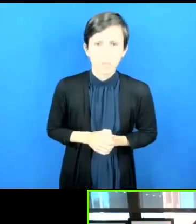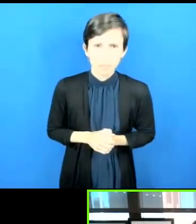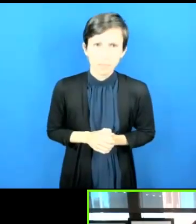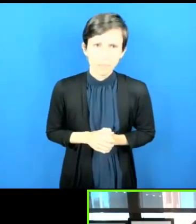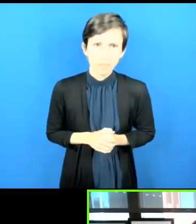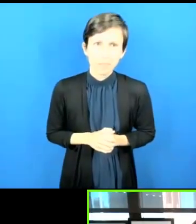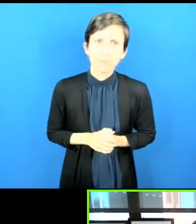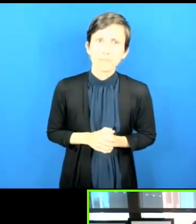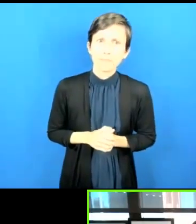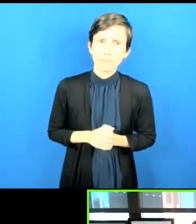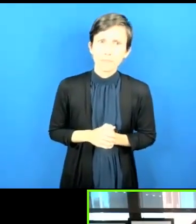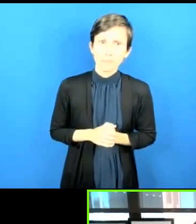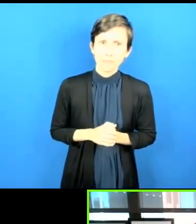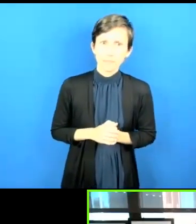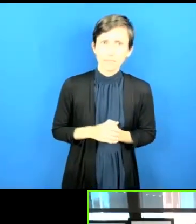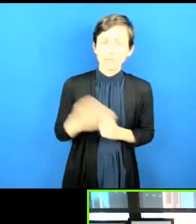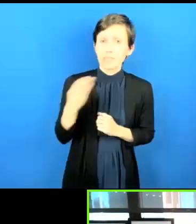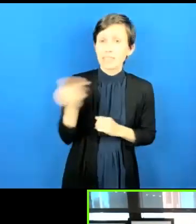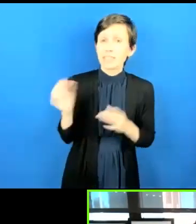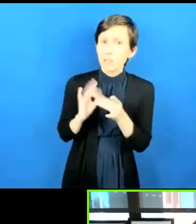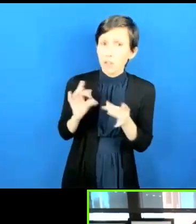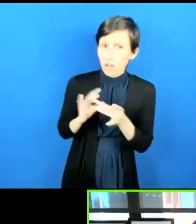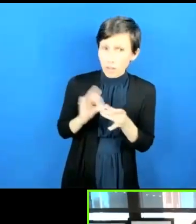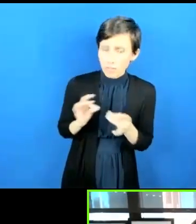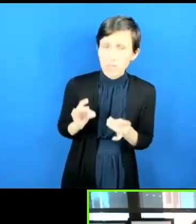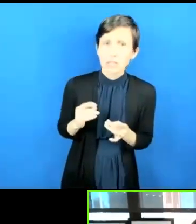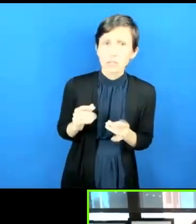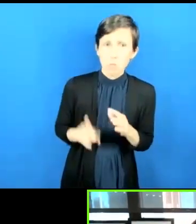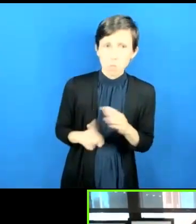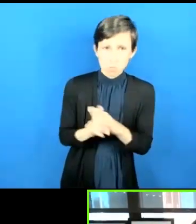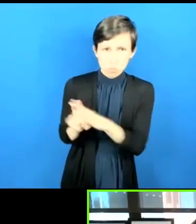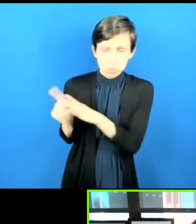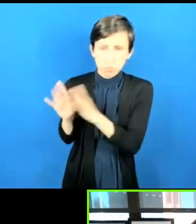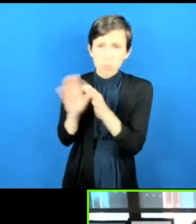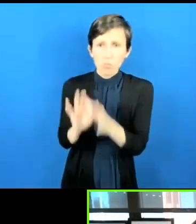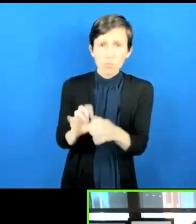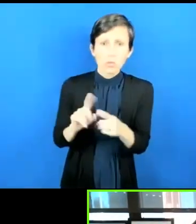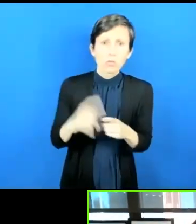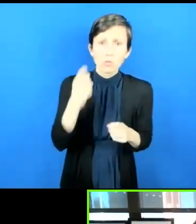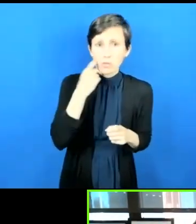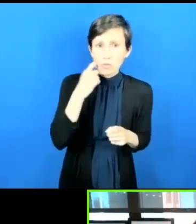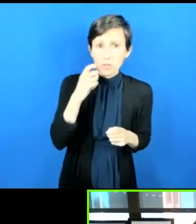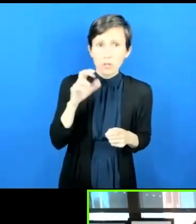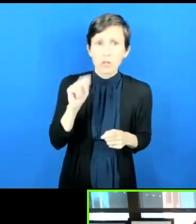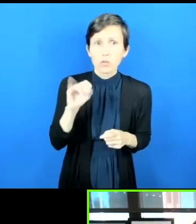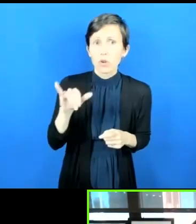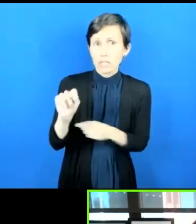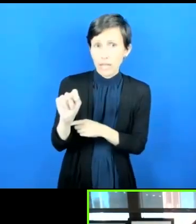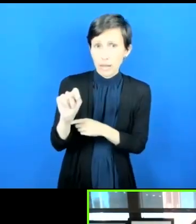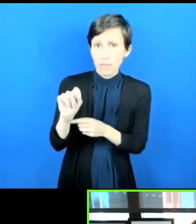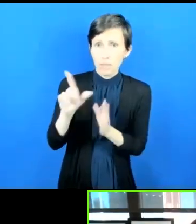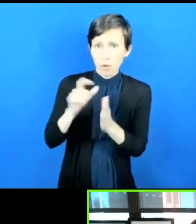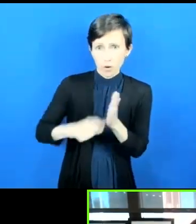So there were several comments that came in in relation to the recent New York Times article,